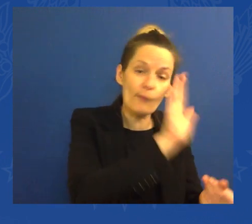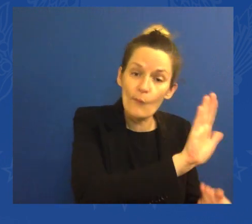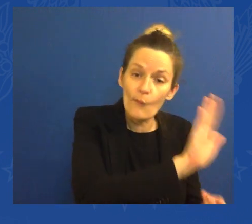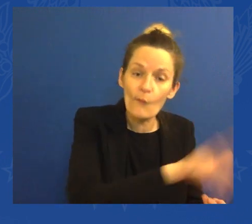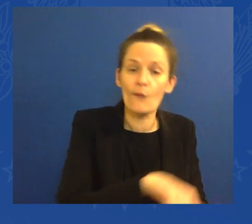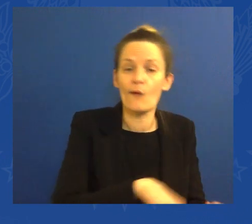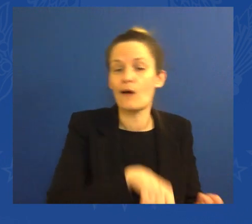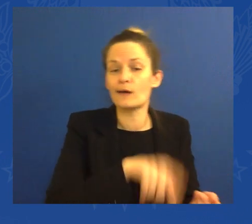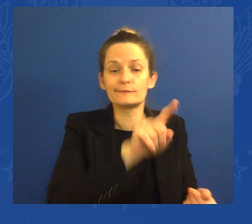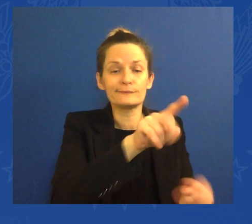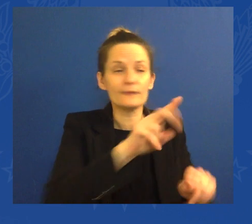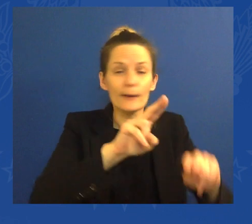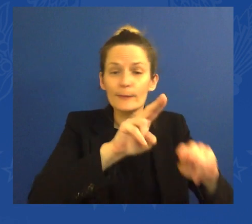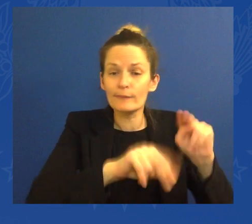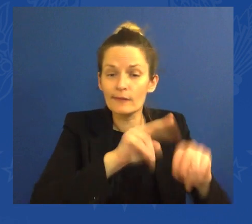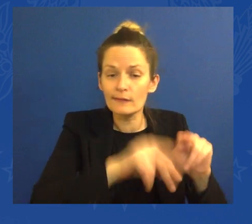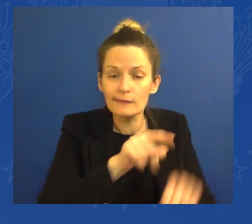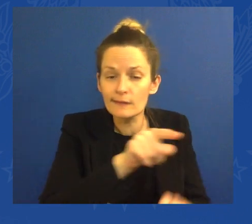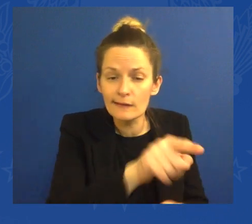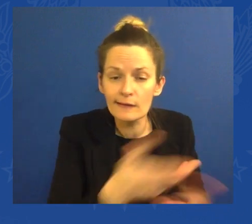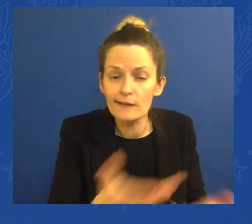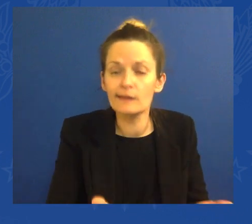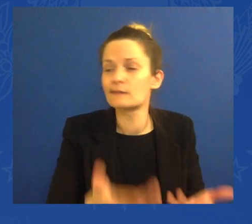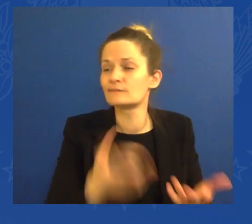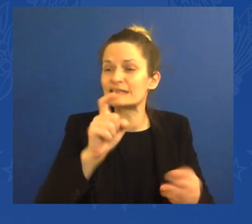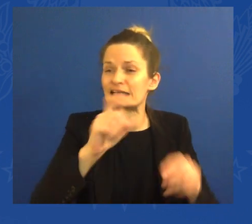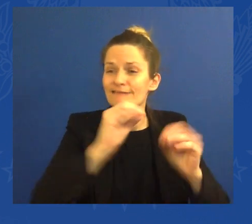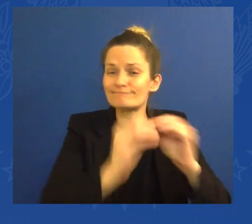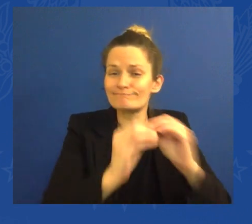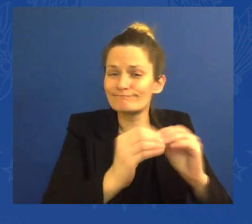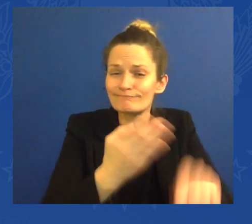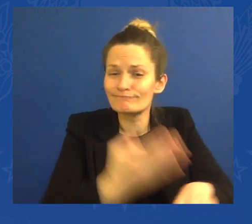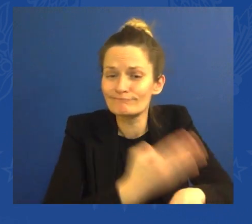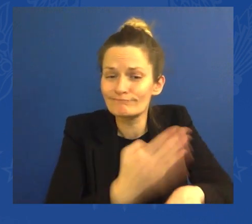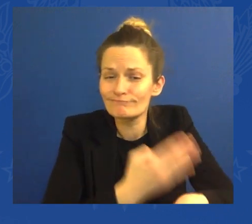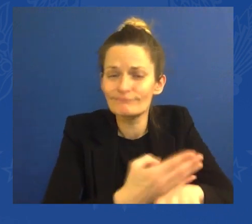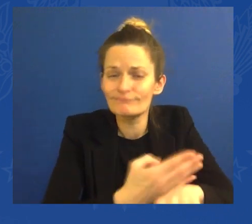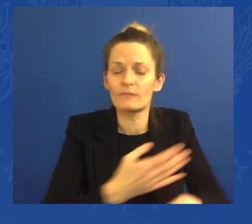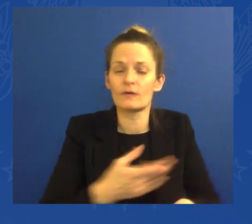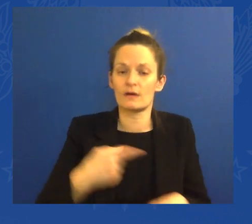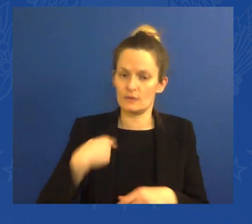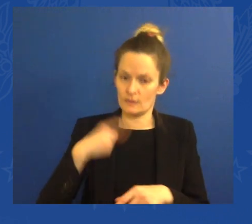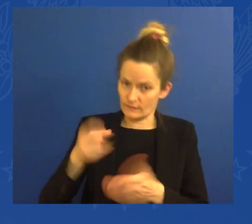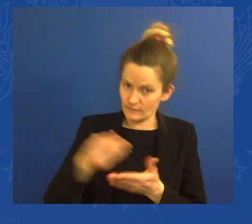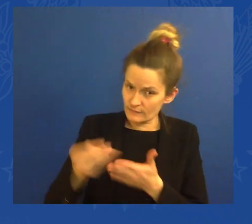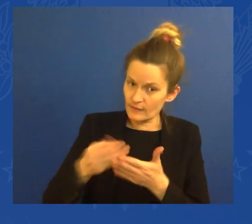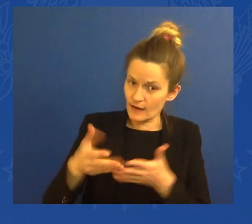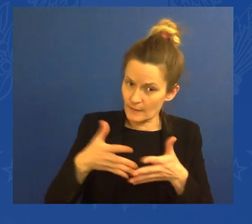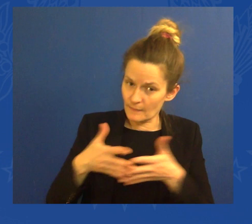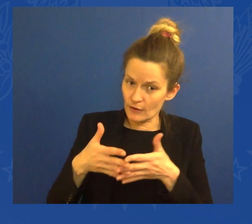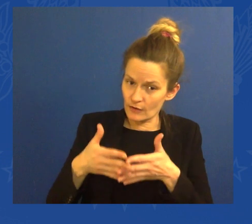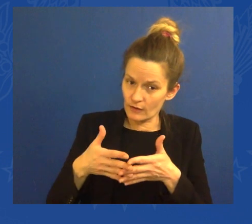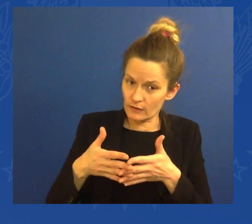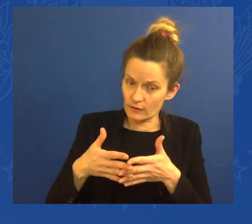But there's been an exception to the law up to now. It says that if, in fact, the product is not immediately available in the United States,